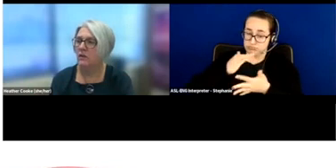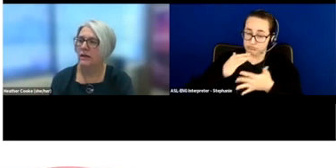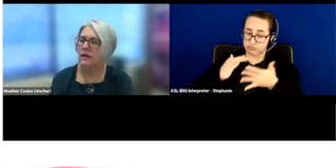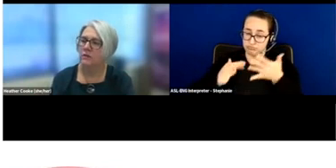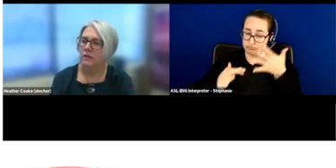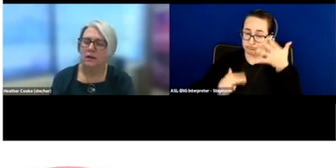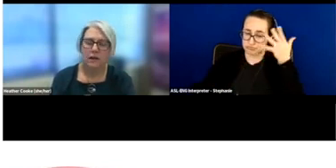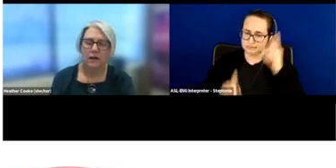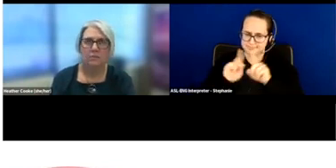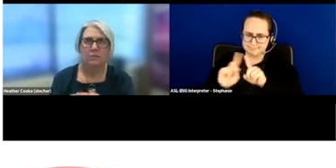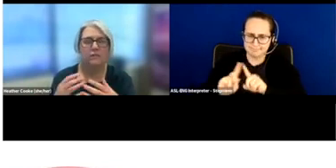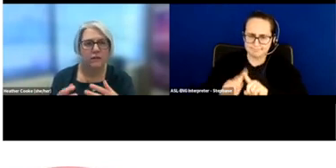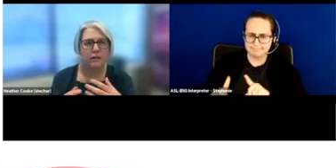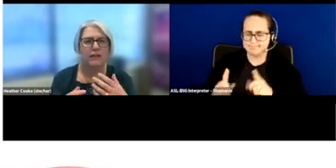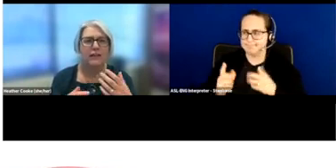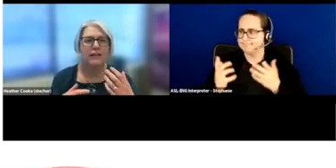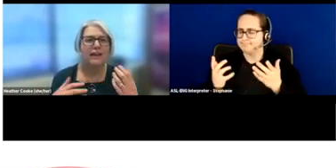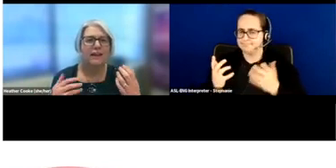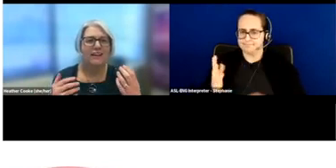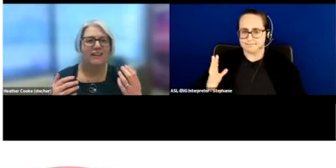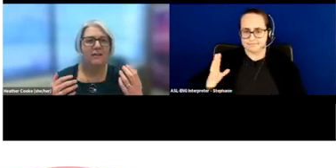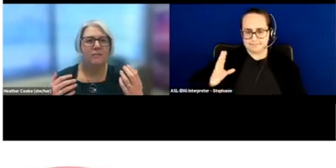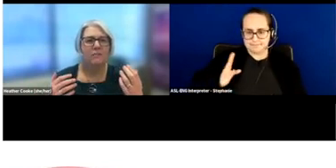to collate information around civility, courageous